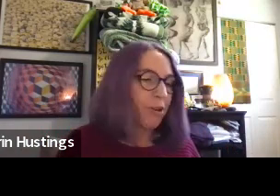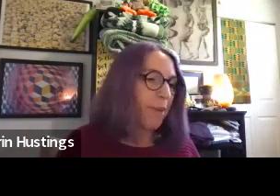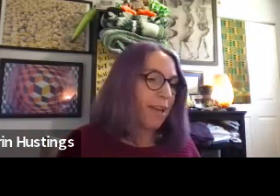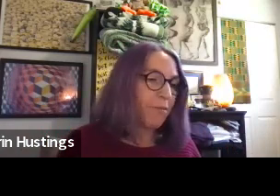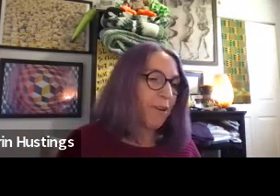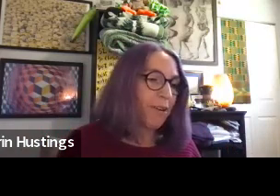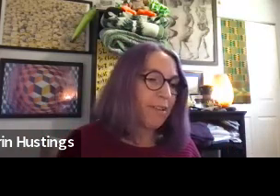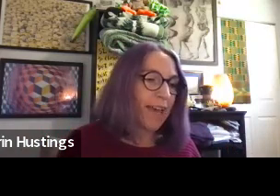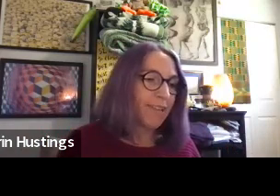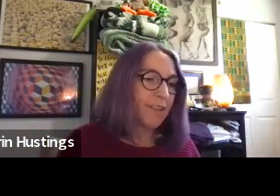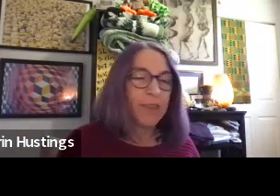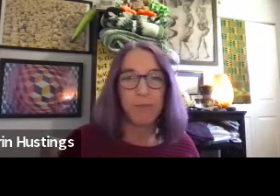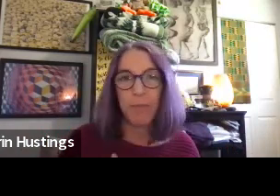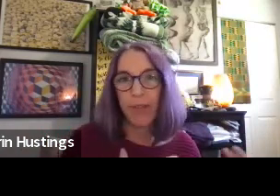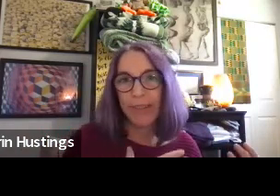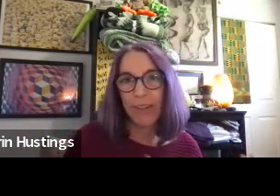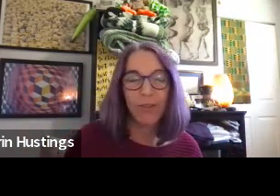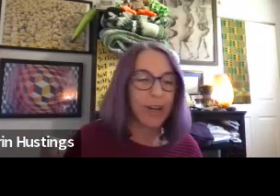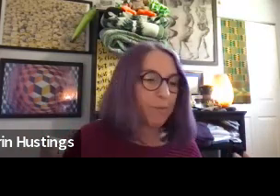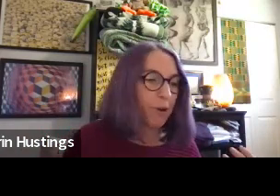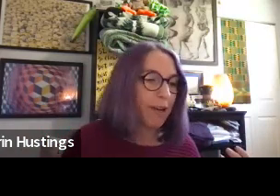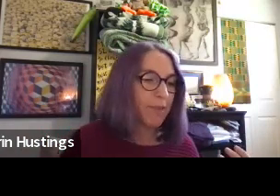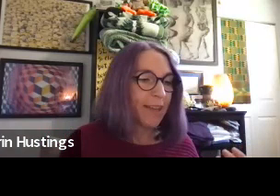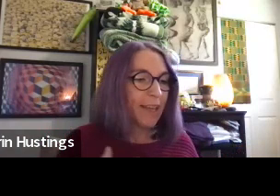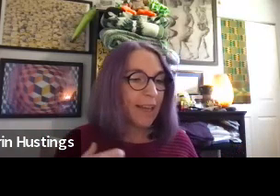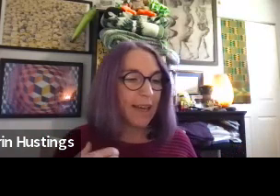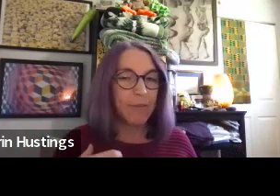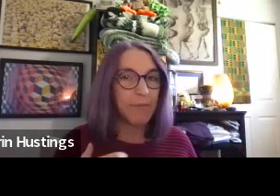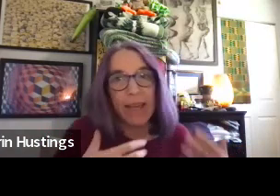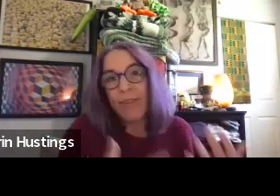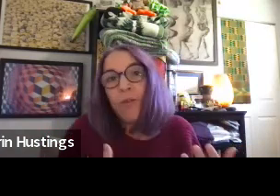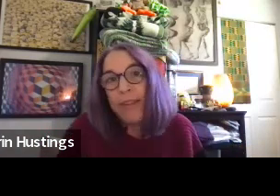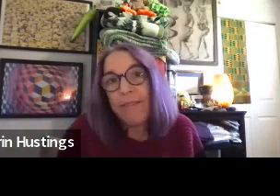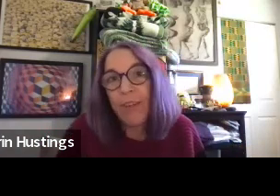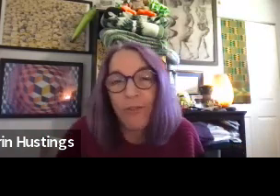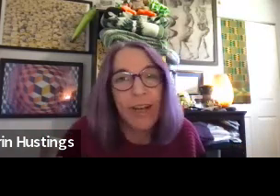demand for tech. So that people in skills training programs and so that skill string